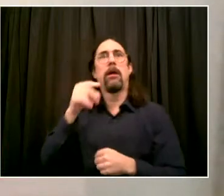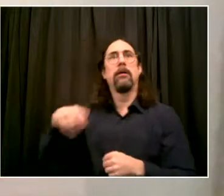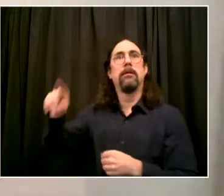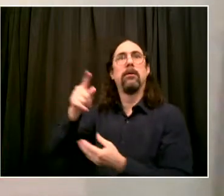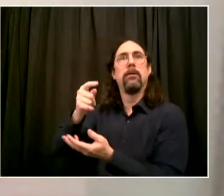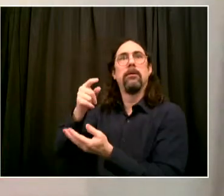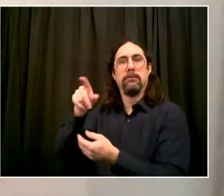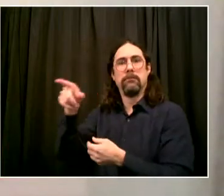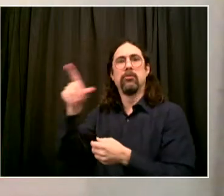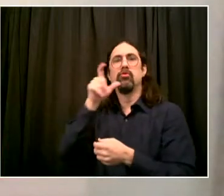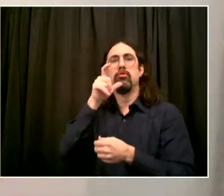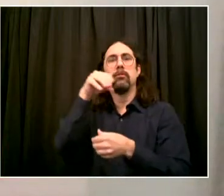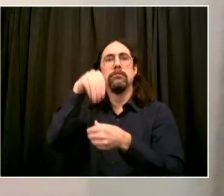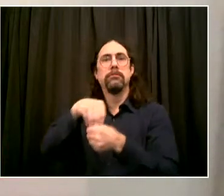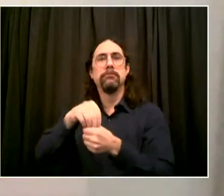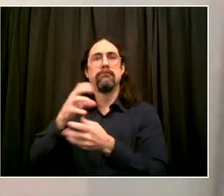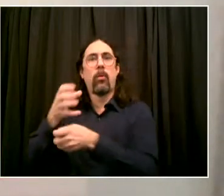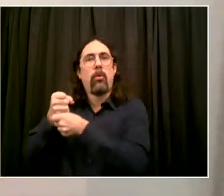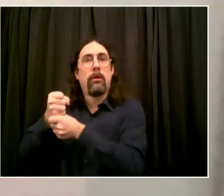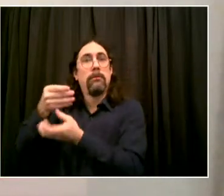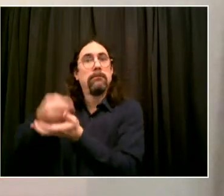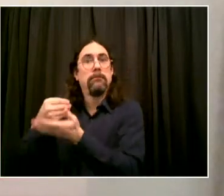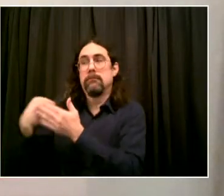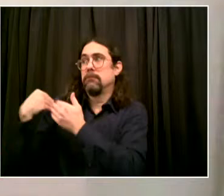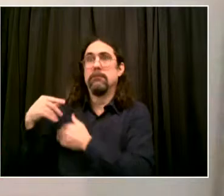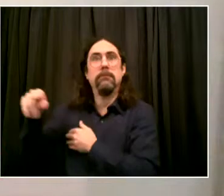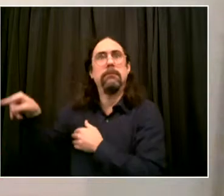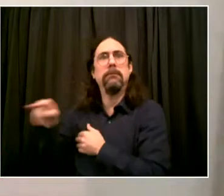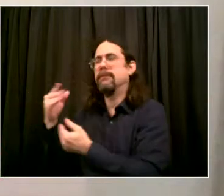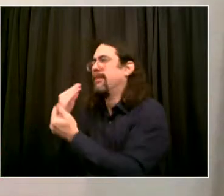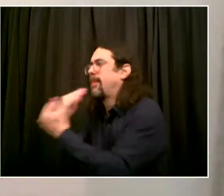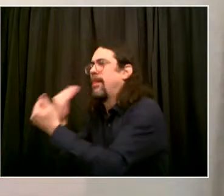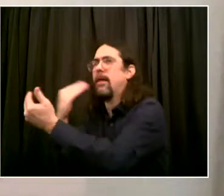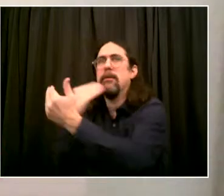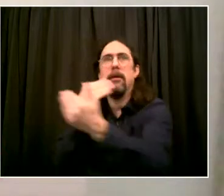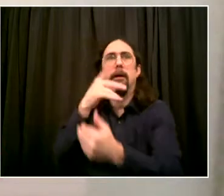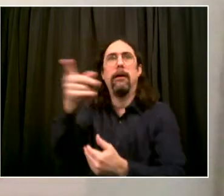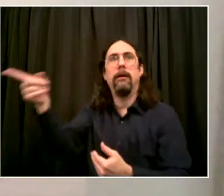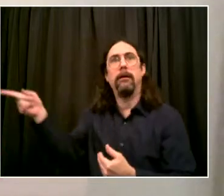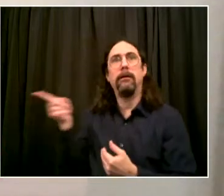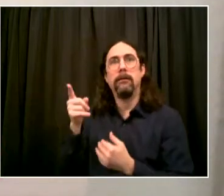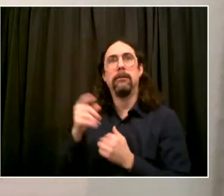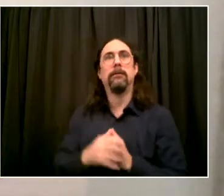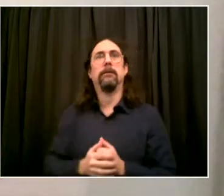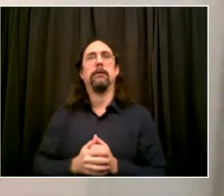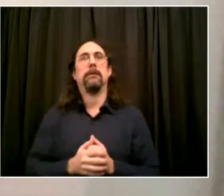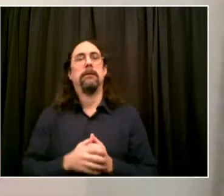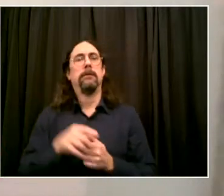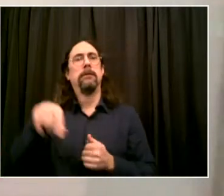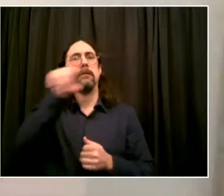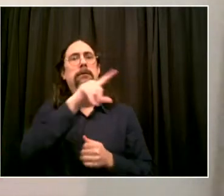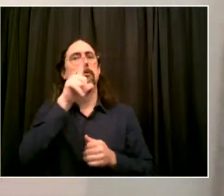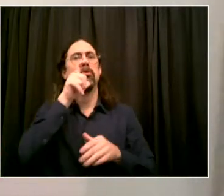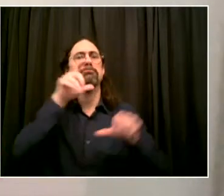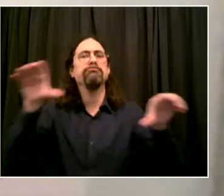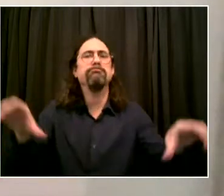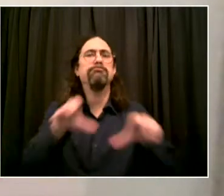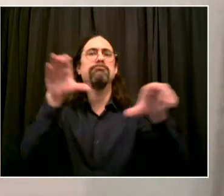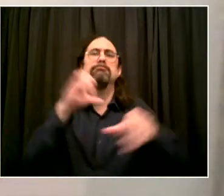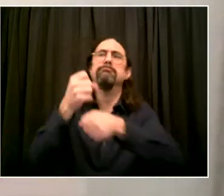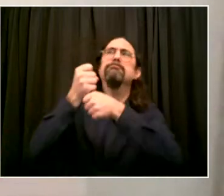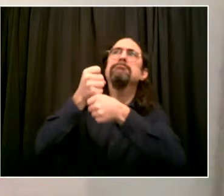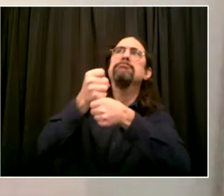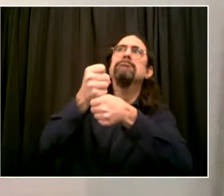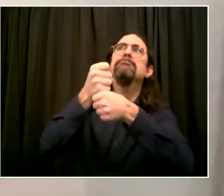TRUSTEES,